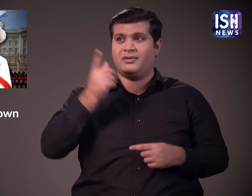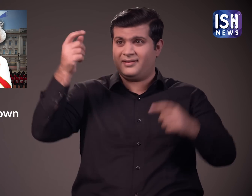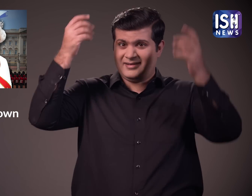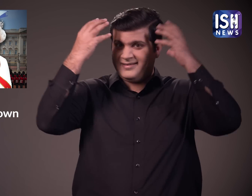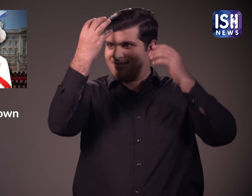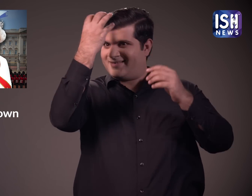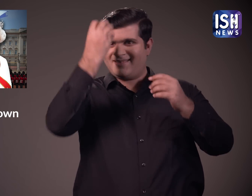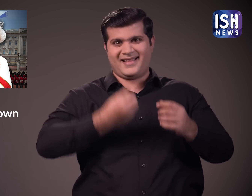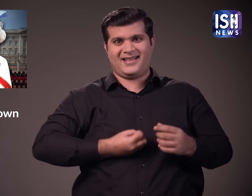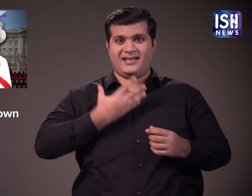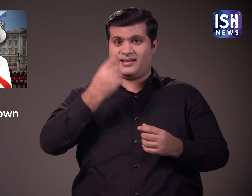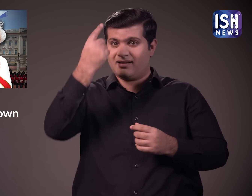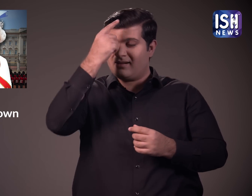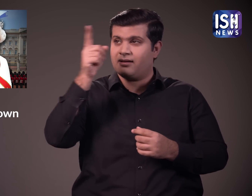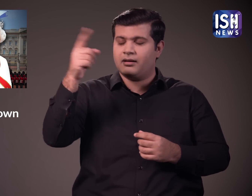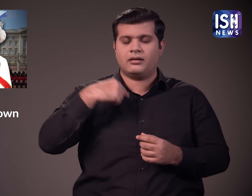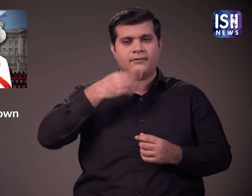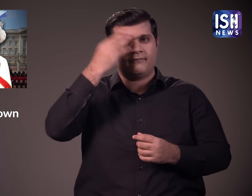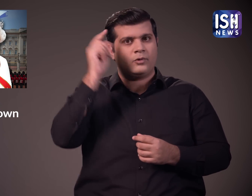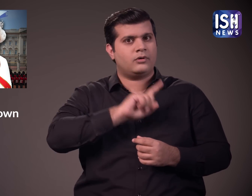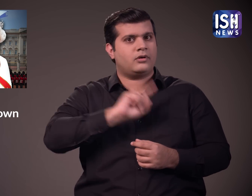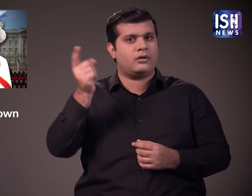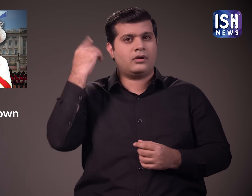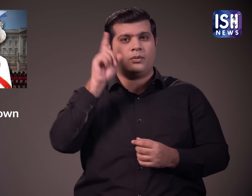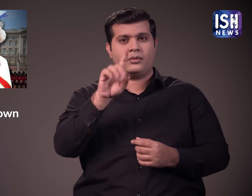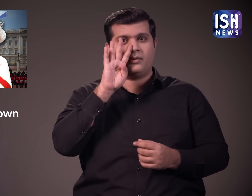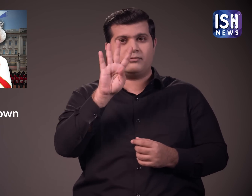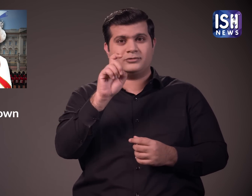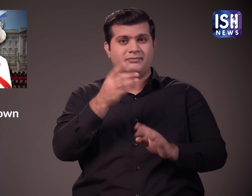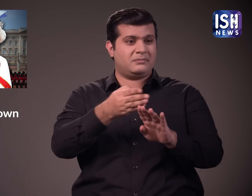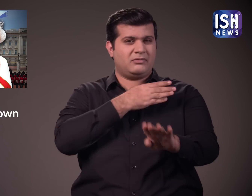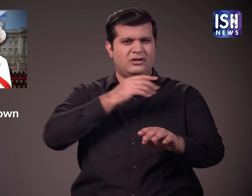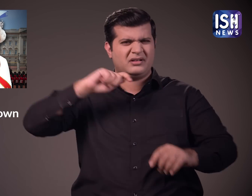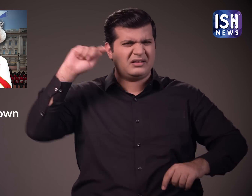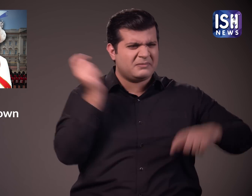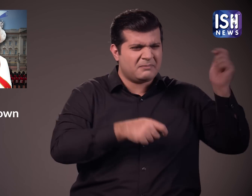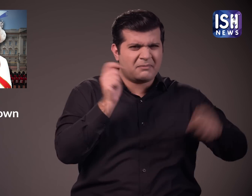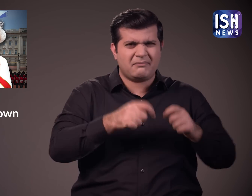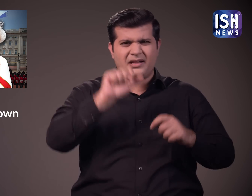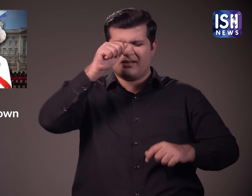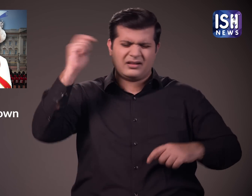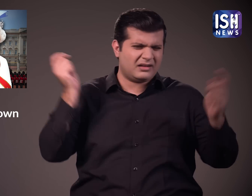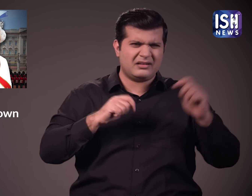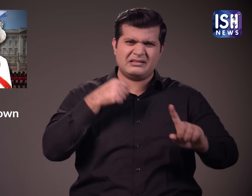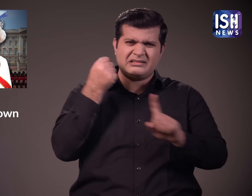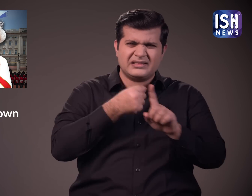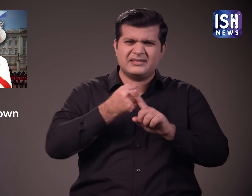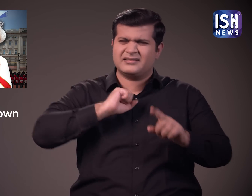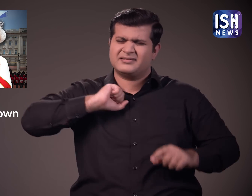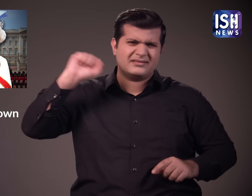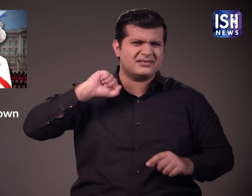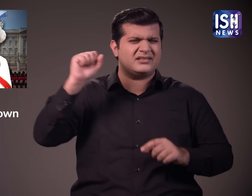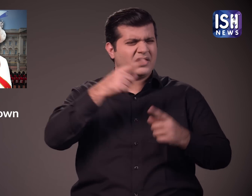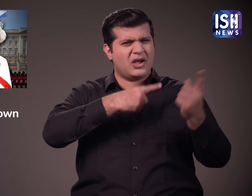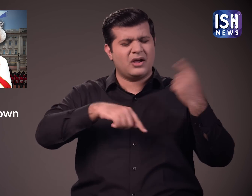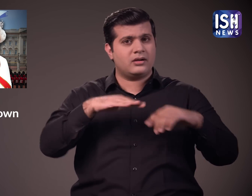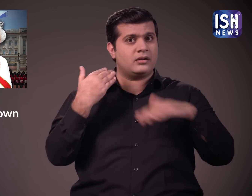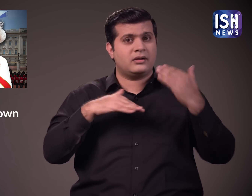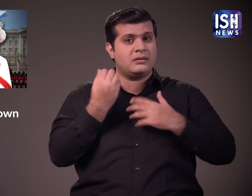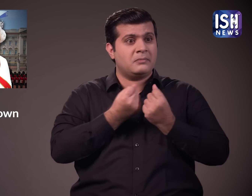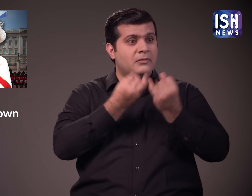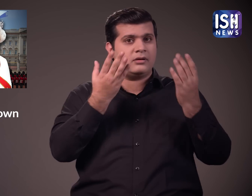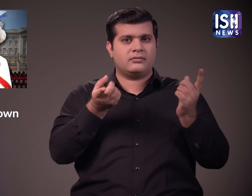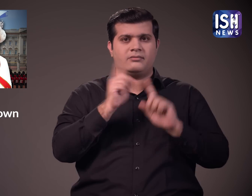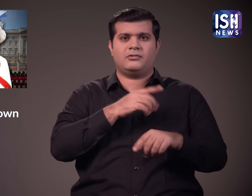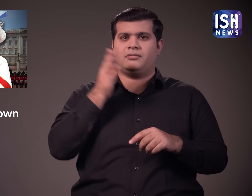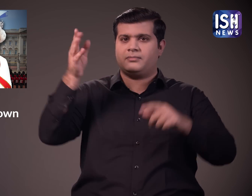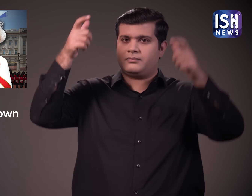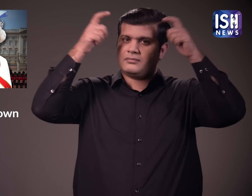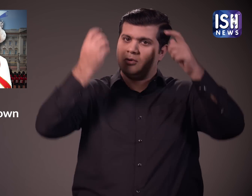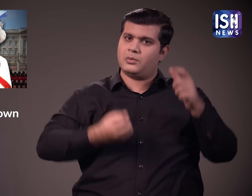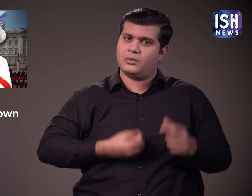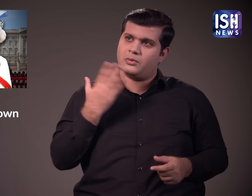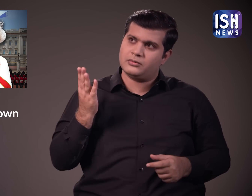as it reminds us of the atrocities and the death caused by the Britishers on Indians before independence in 1947.